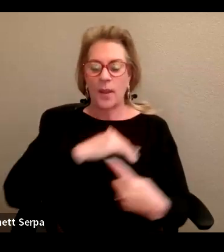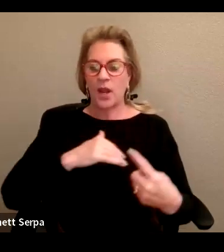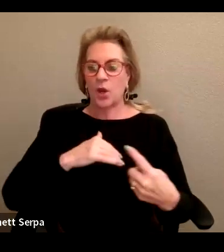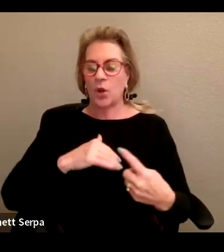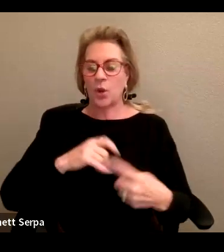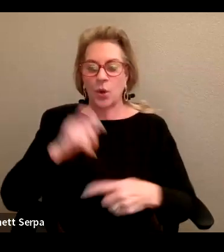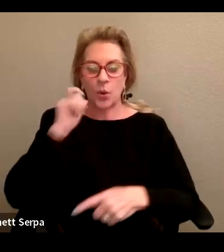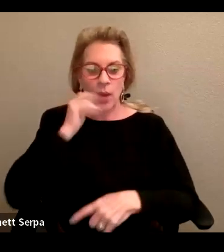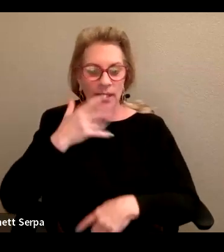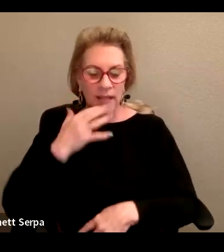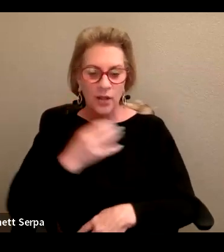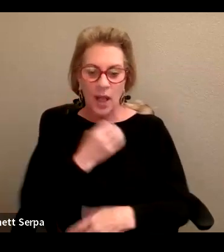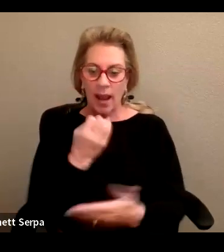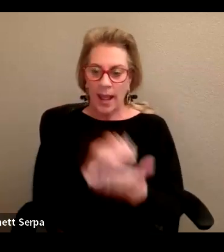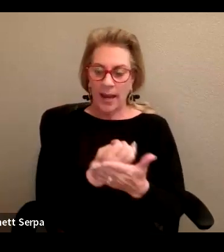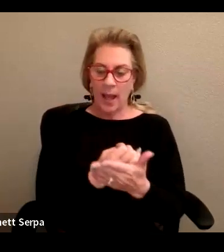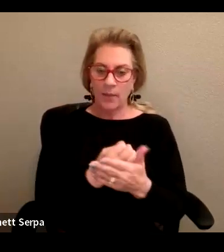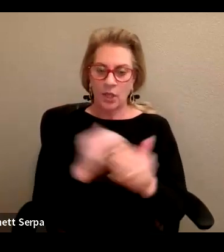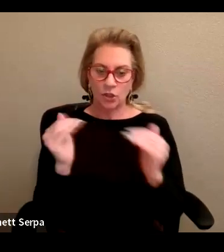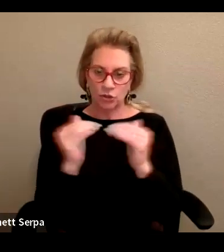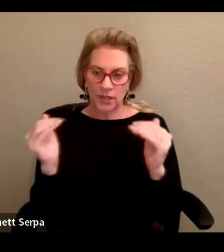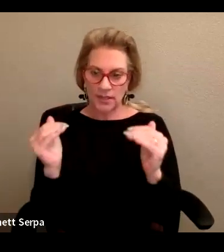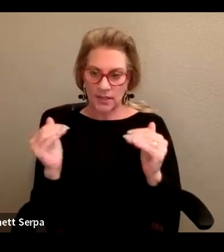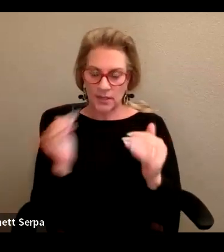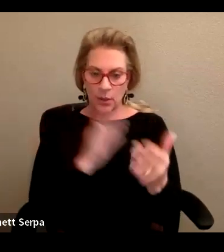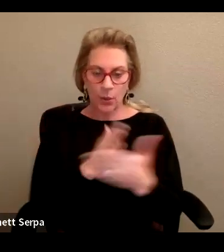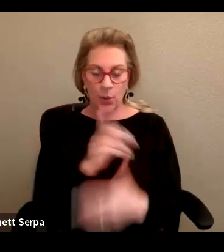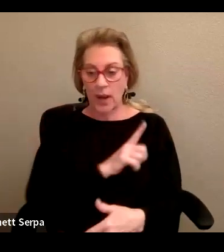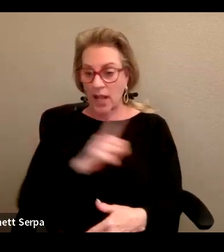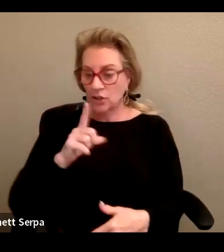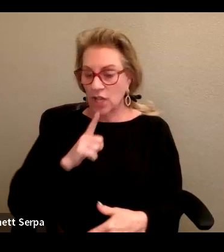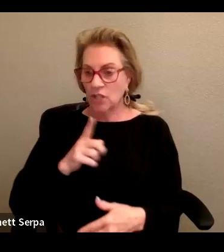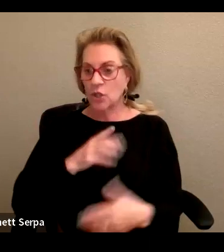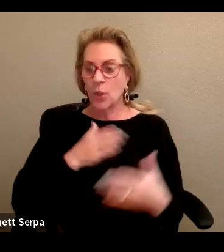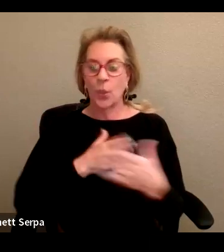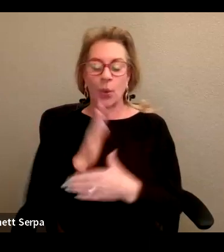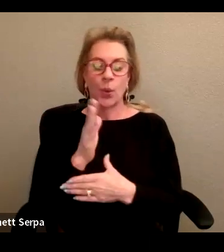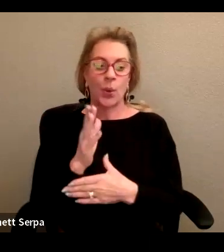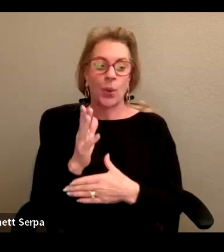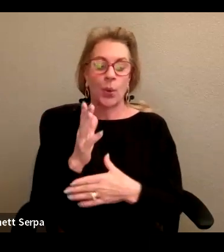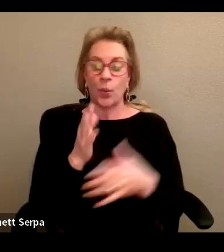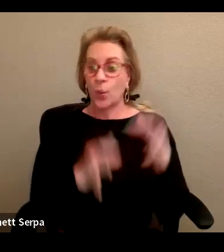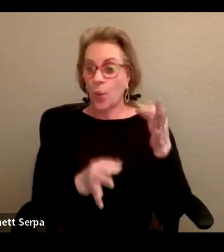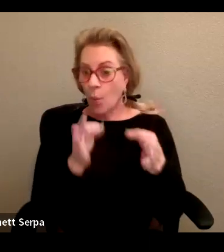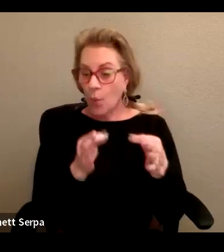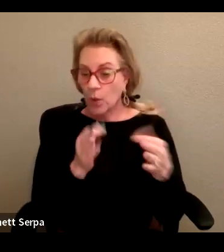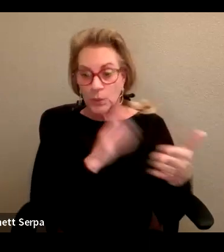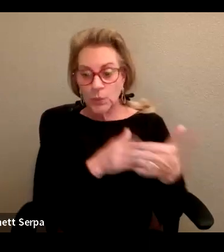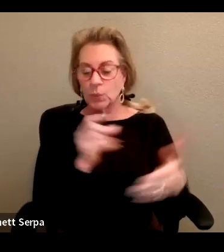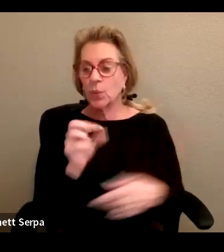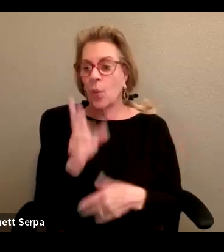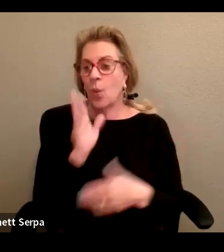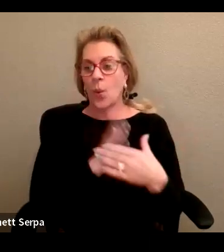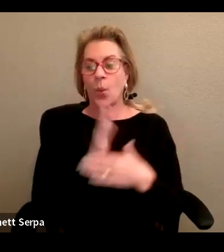and economic Justice be it through legislation through litigation in court or through responses